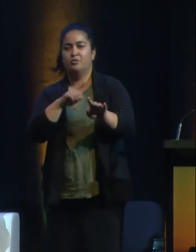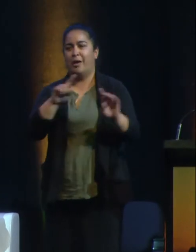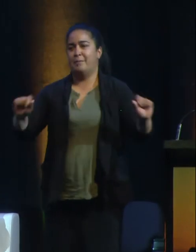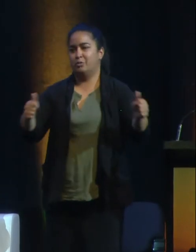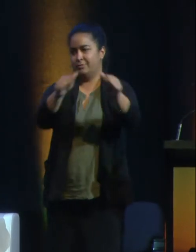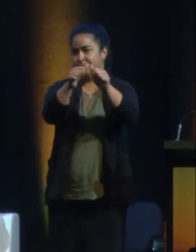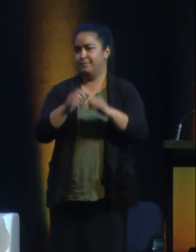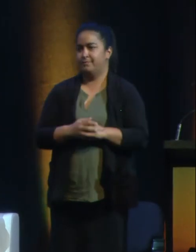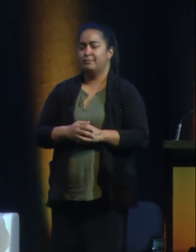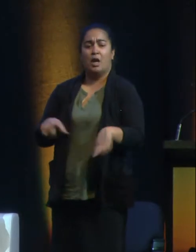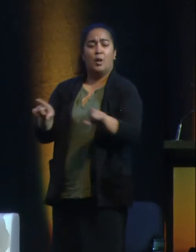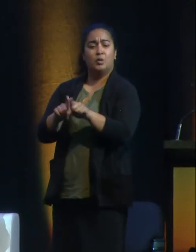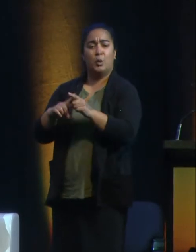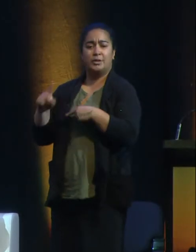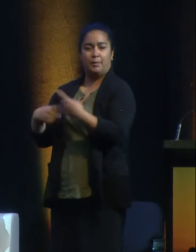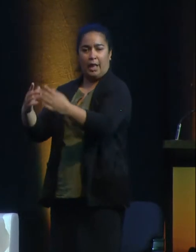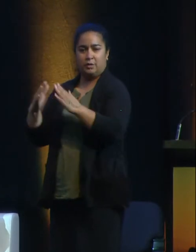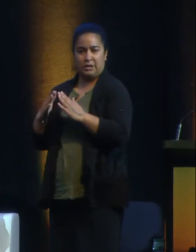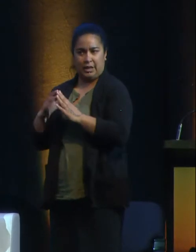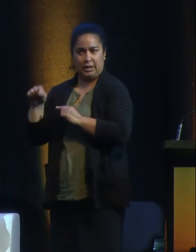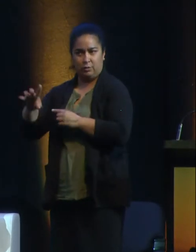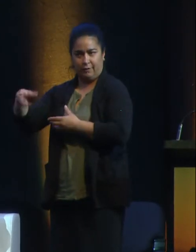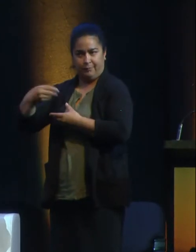housing, sustainable housing was one and I think very much what came out and what's on